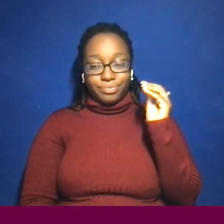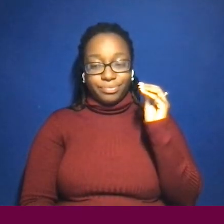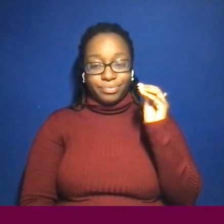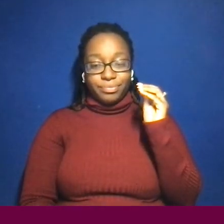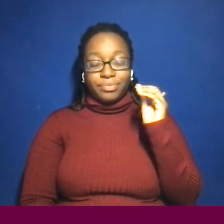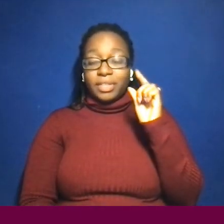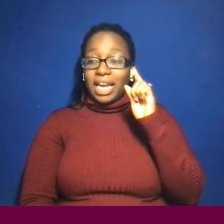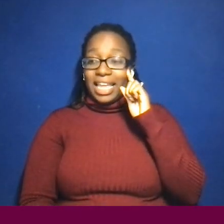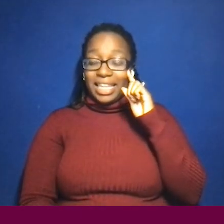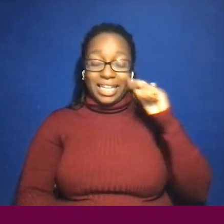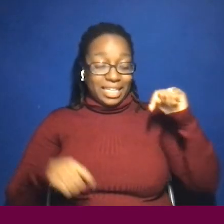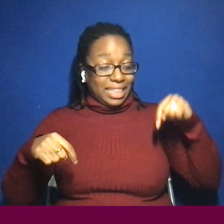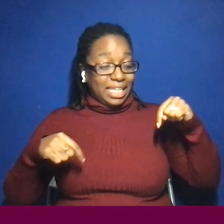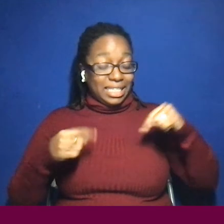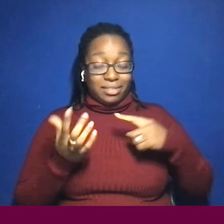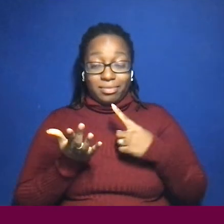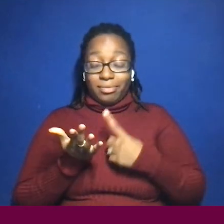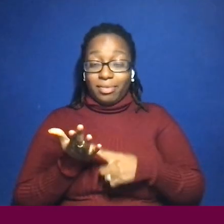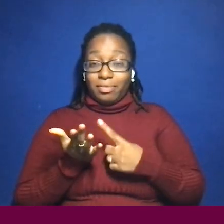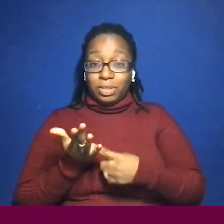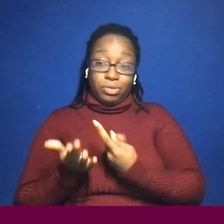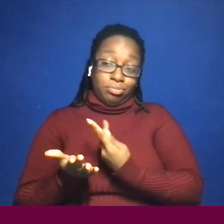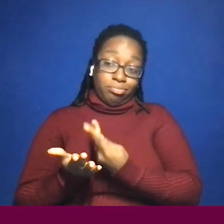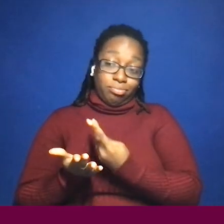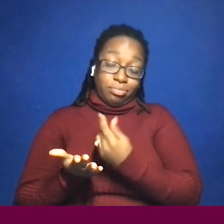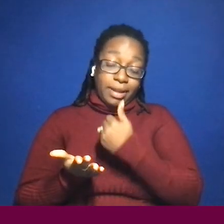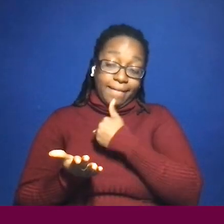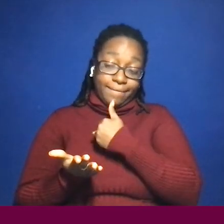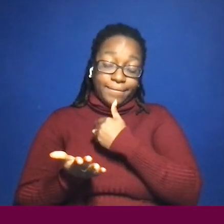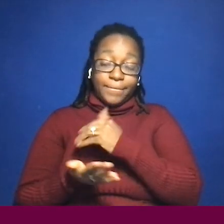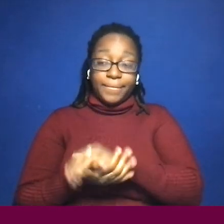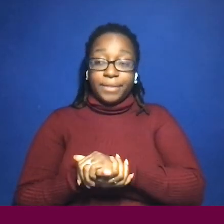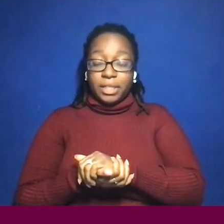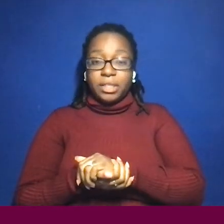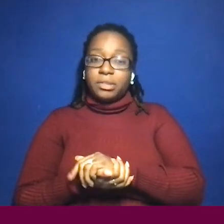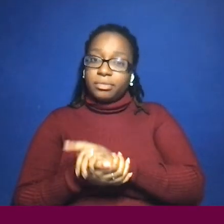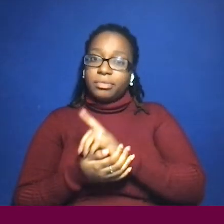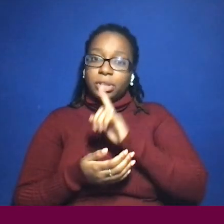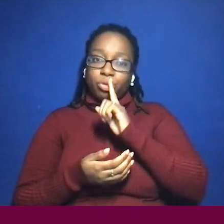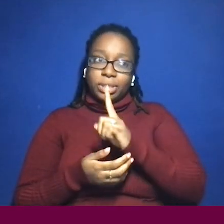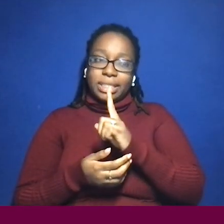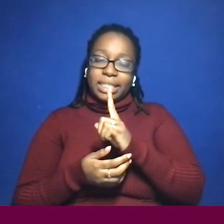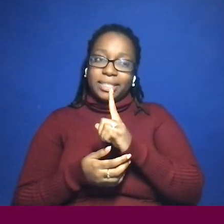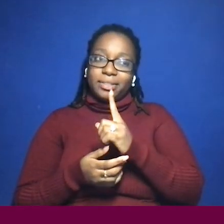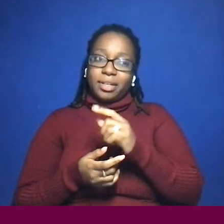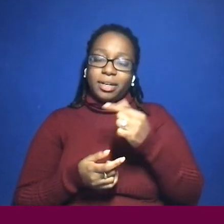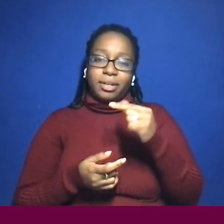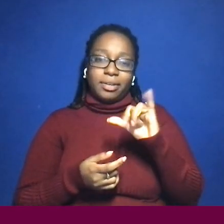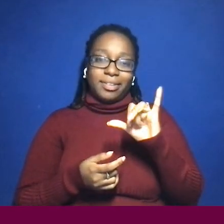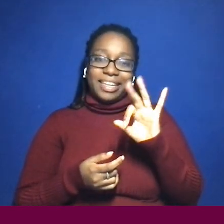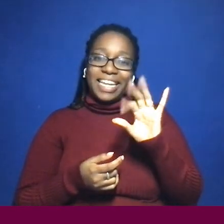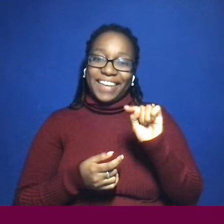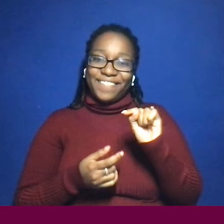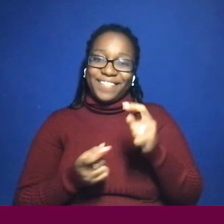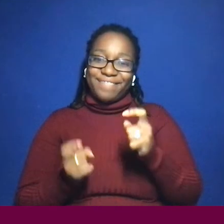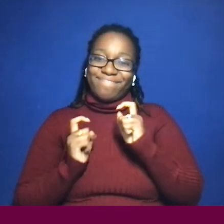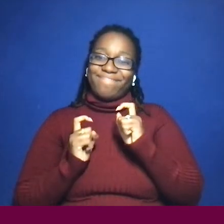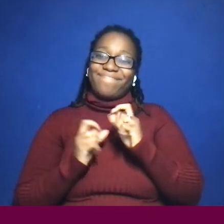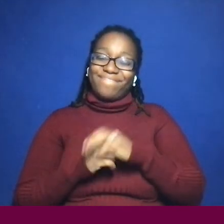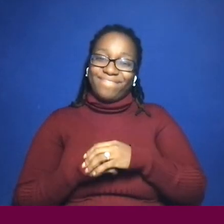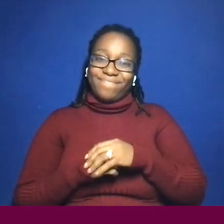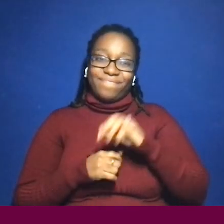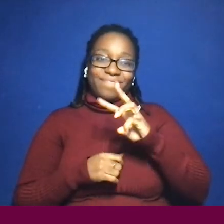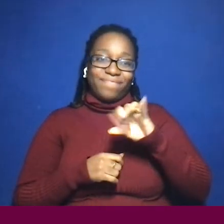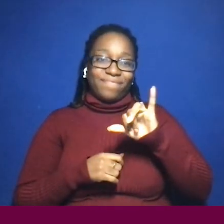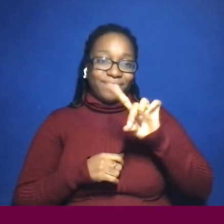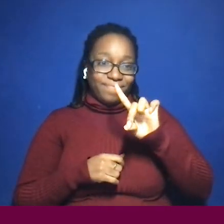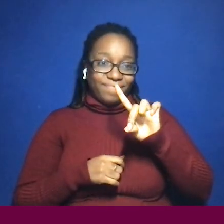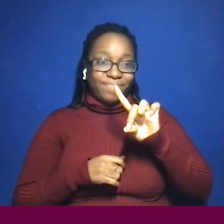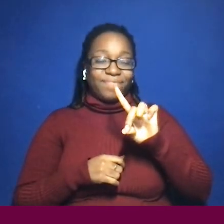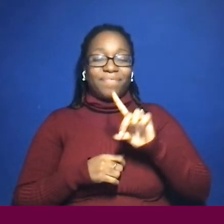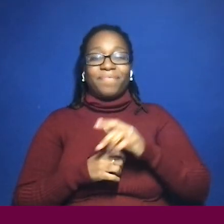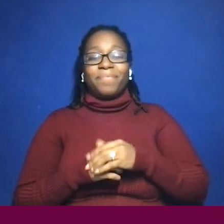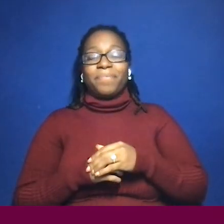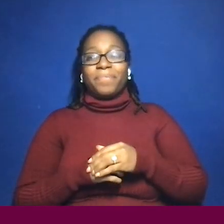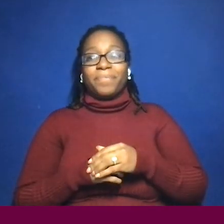this conversation has been such a gift. The World Institute on Disability, we have